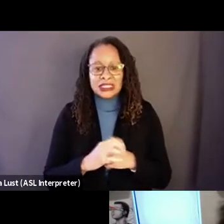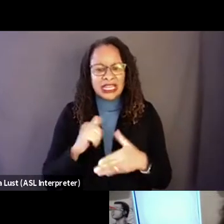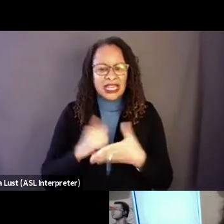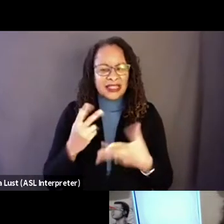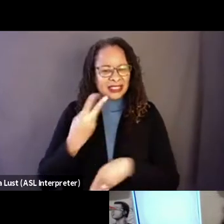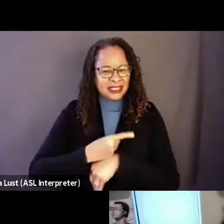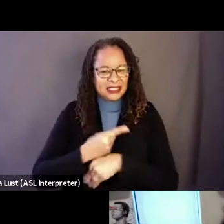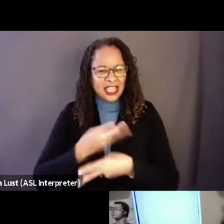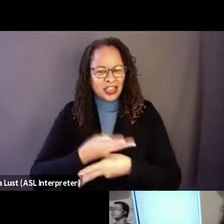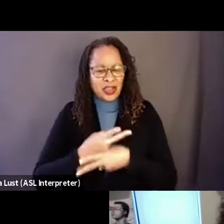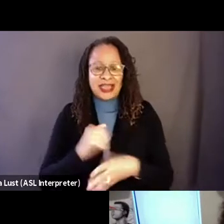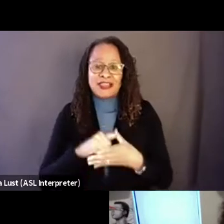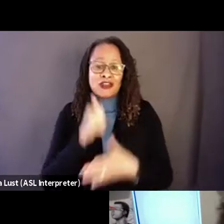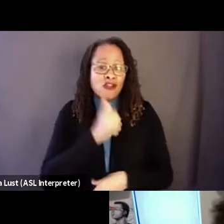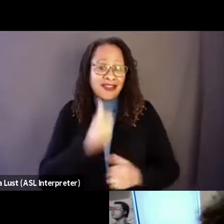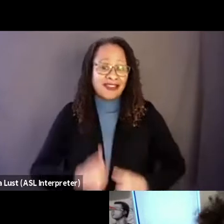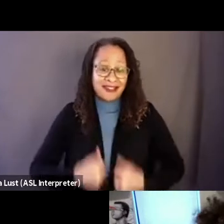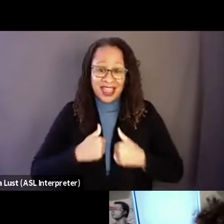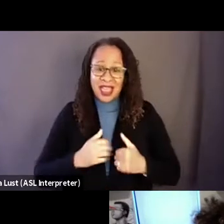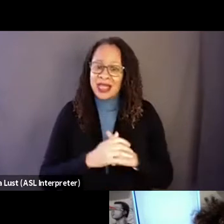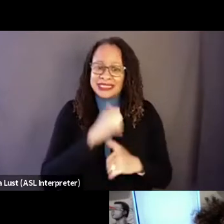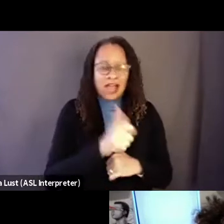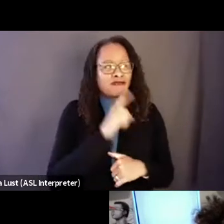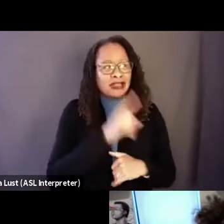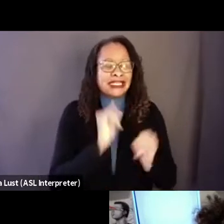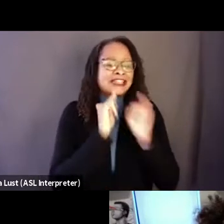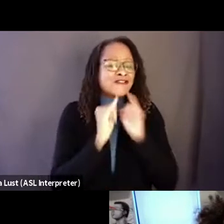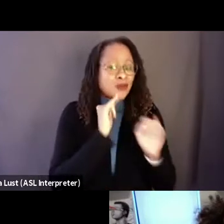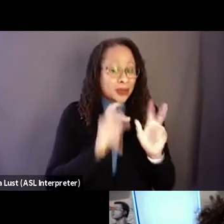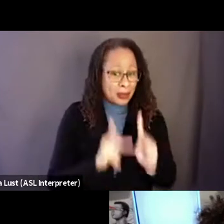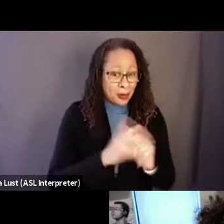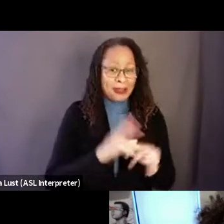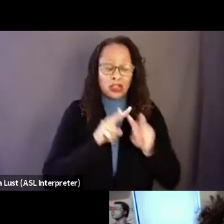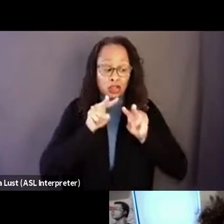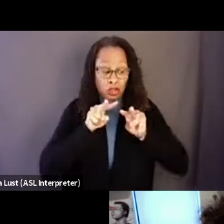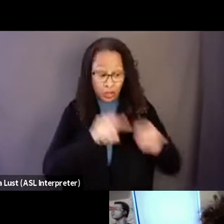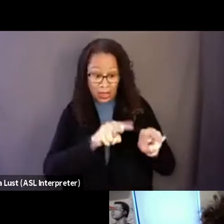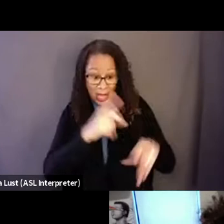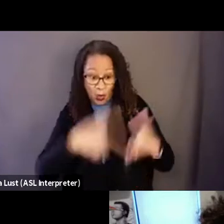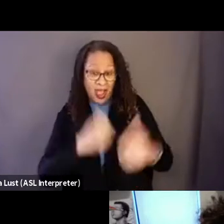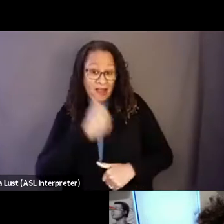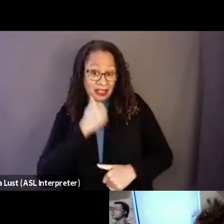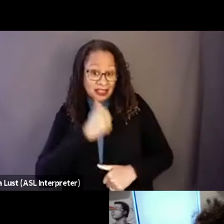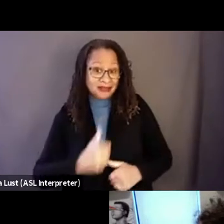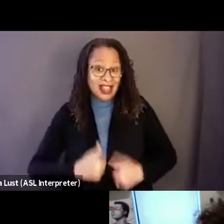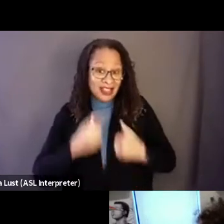So not focusing on interviewing necessarily, but just looking at what regular daily life look like there.